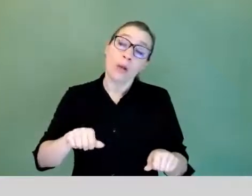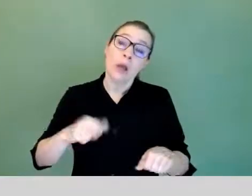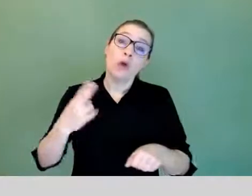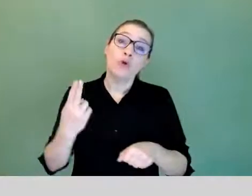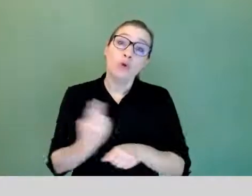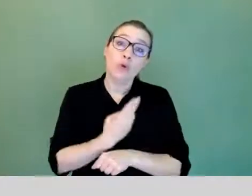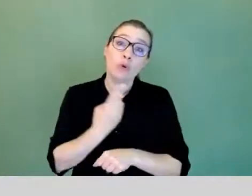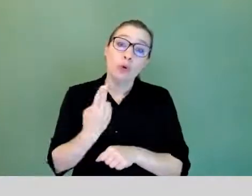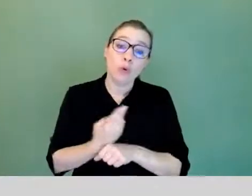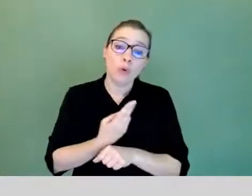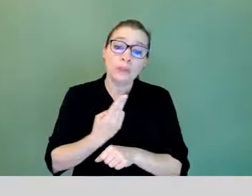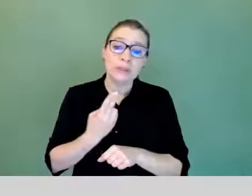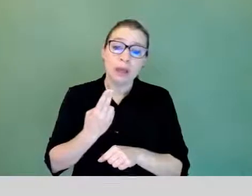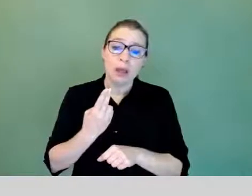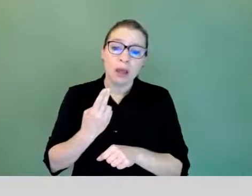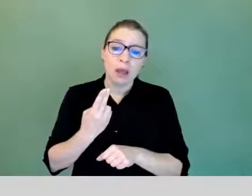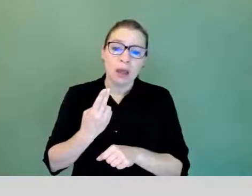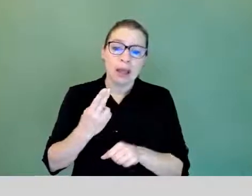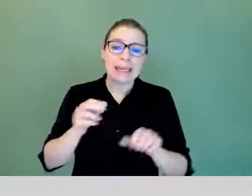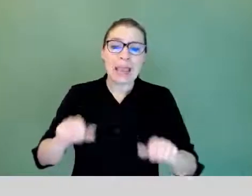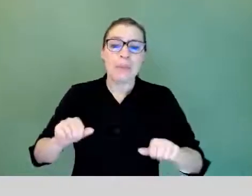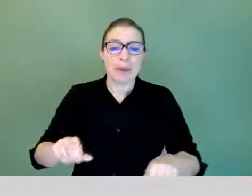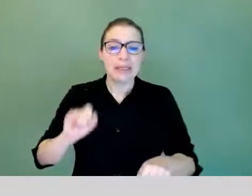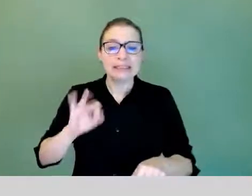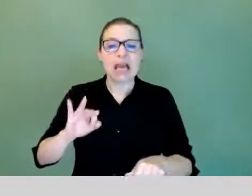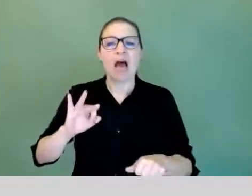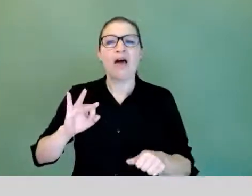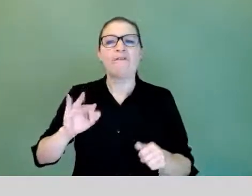even use the capabilities of a compromised device.